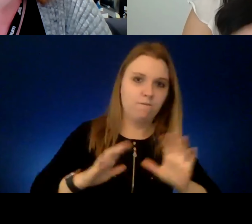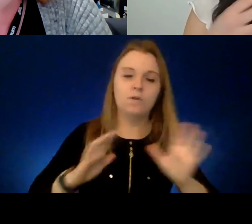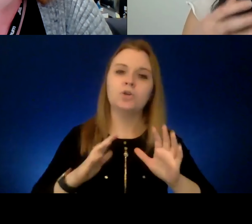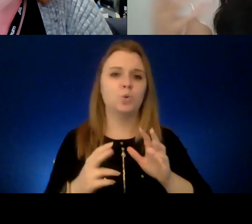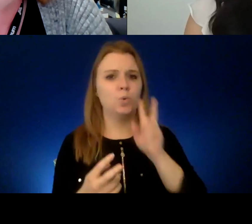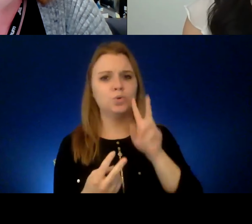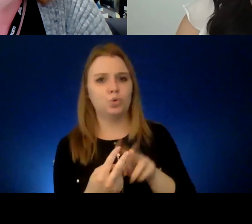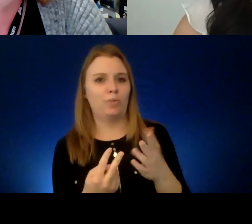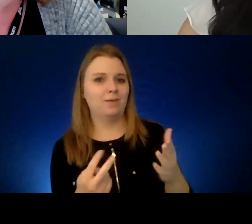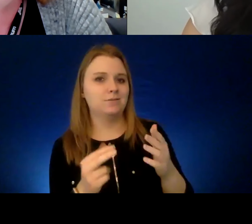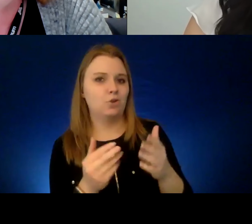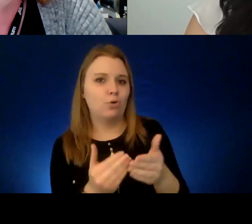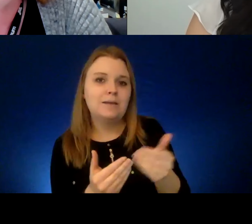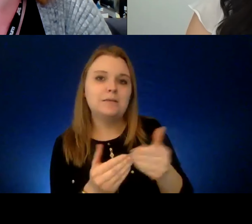to make other people feel more comfortable.